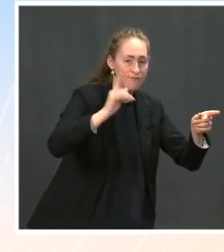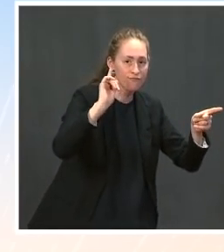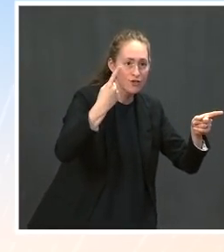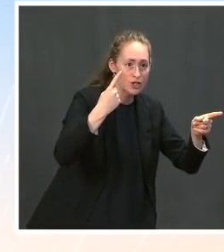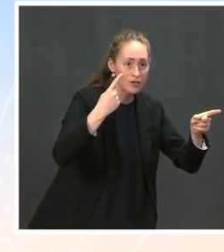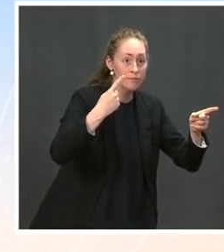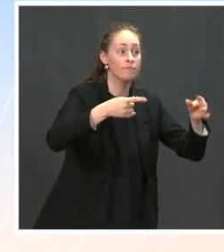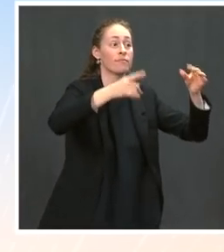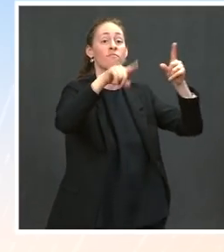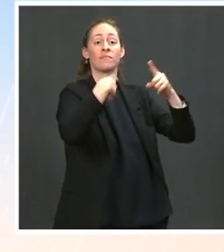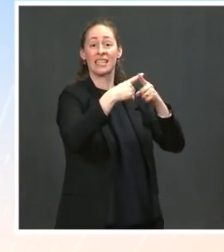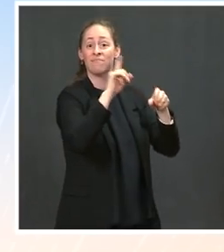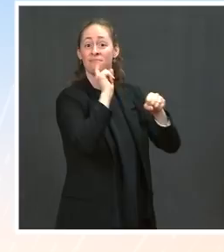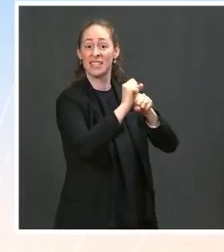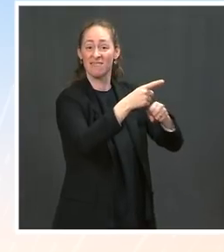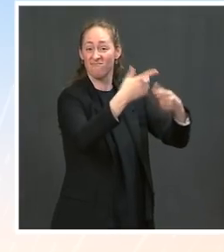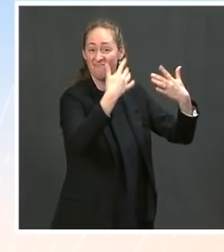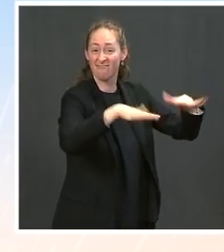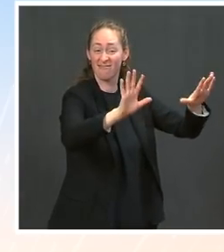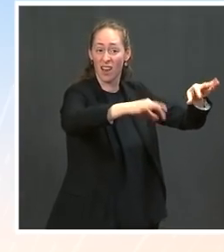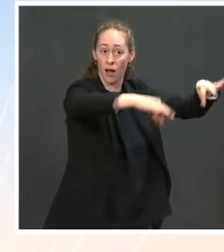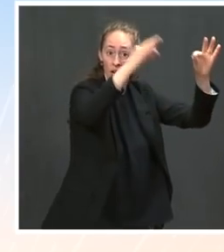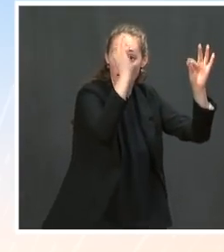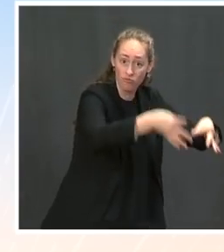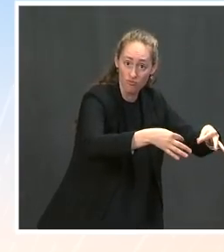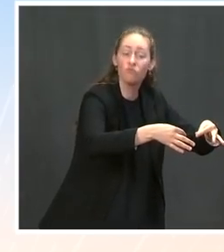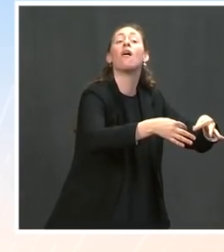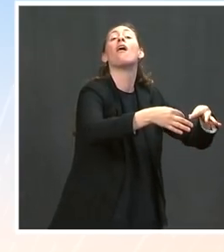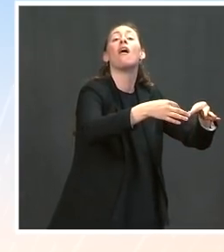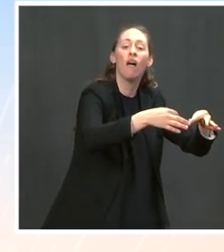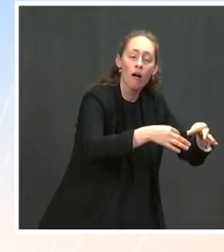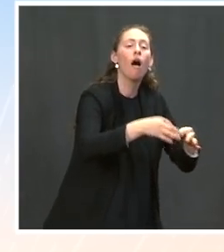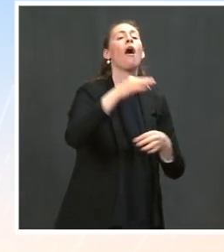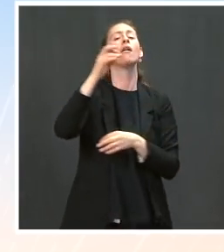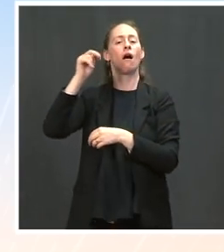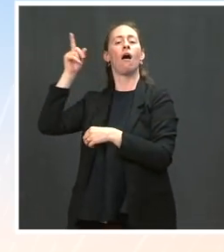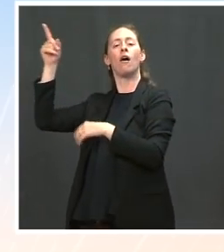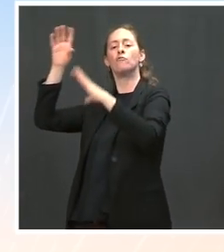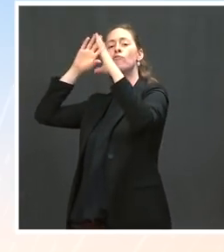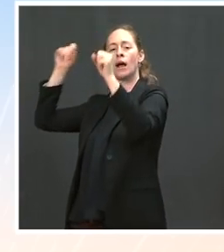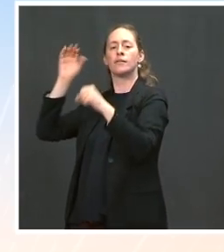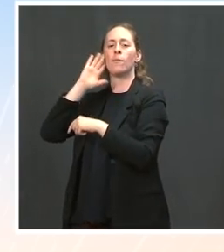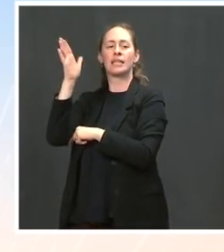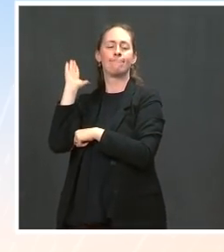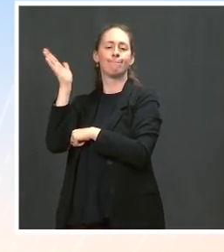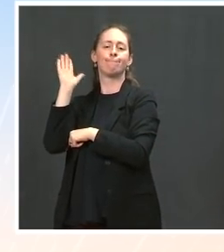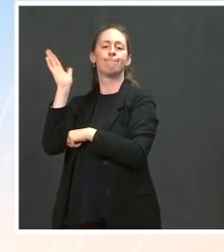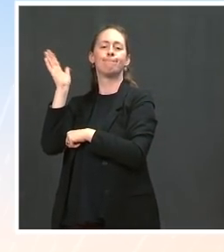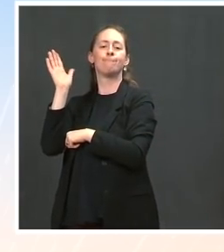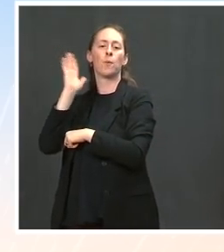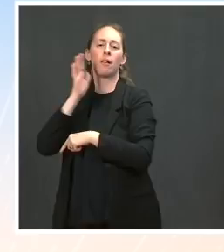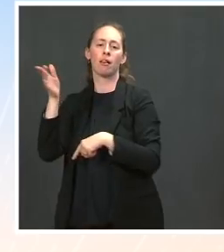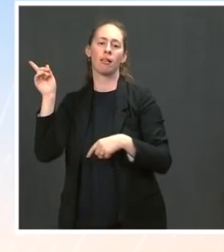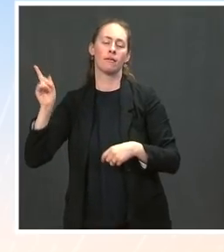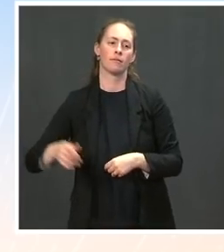the jury has made their decision, and that is concluded. And we'll see what his role is moving forward. He'll continue to call for calm. The Press: Okay. And what is the --